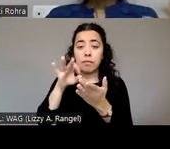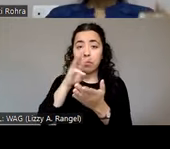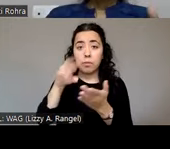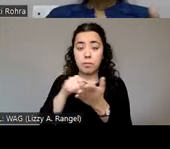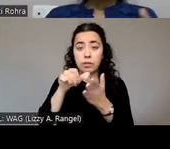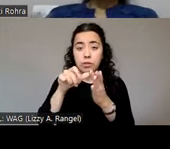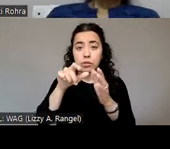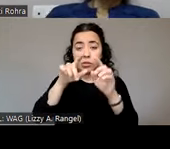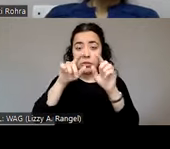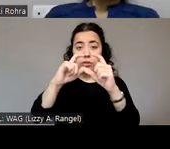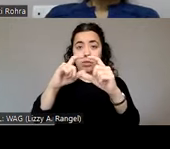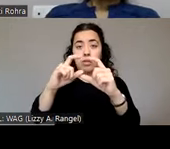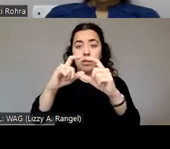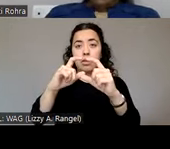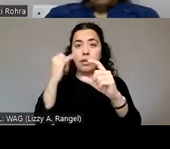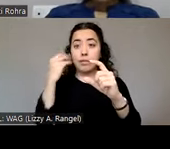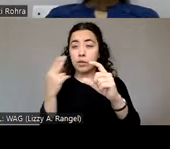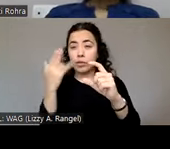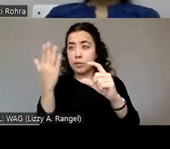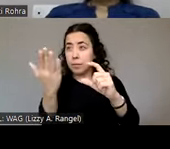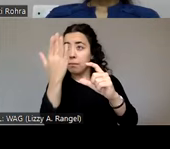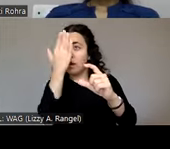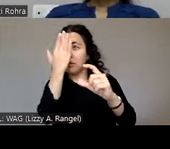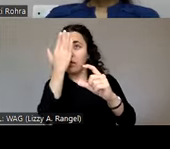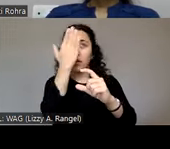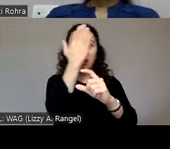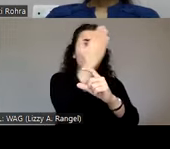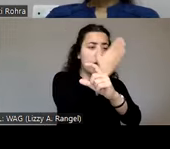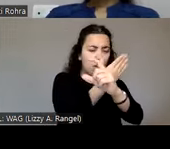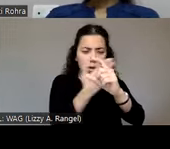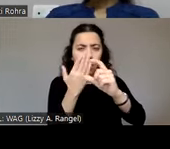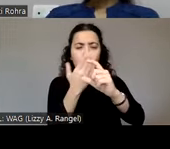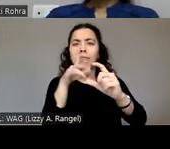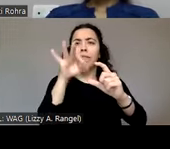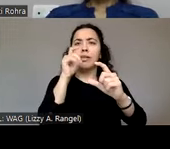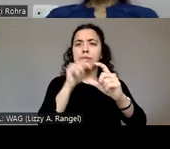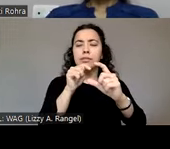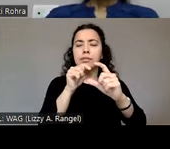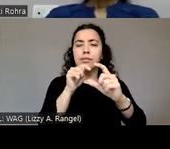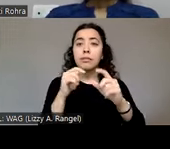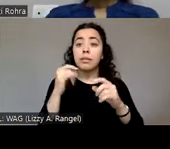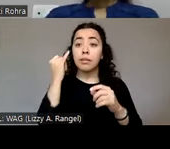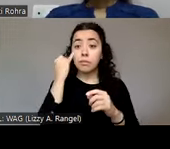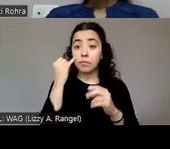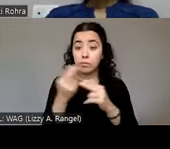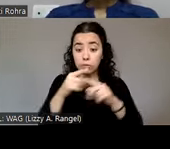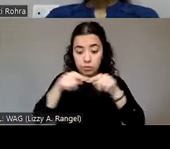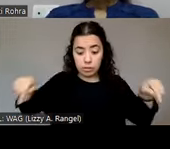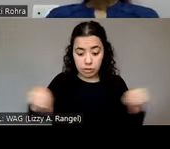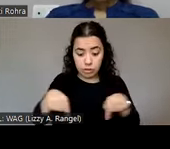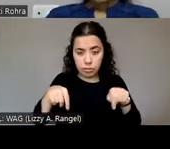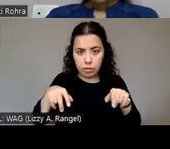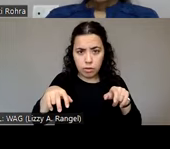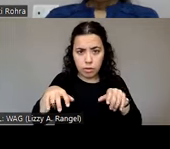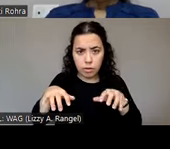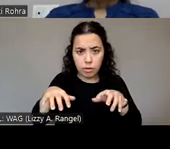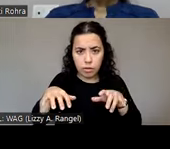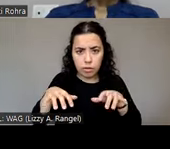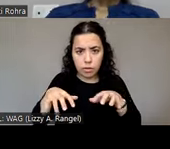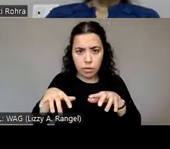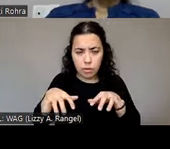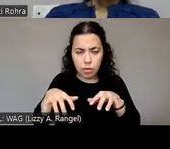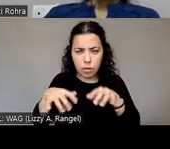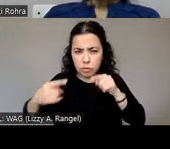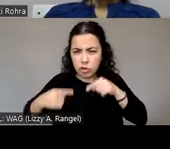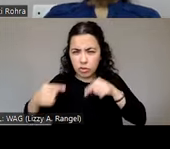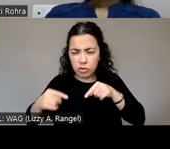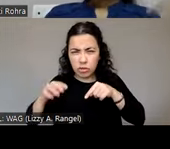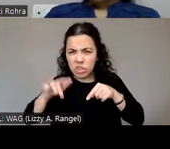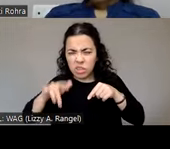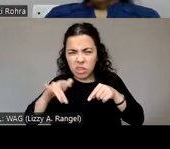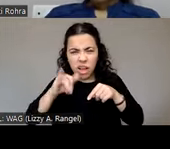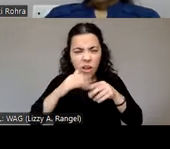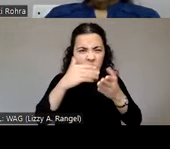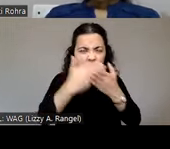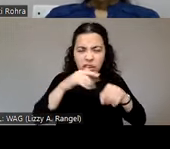mouse would find it. But those using a keyboard would struggle to get there. Those messages are